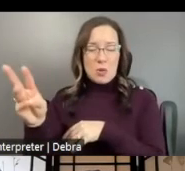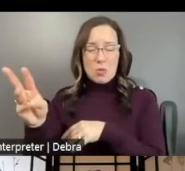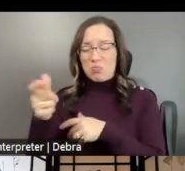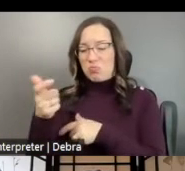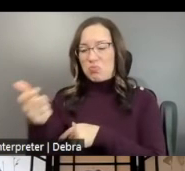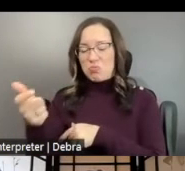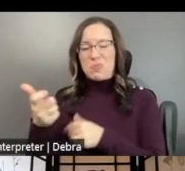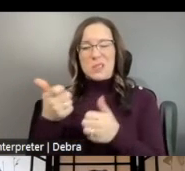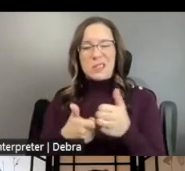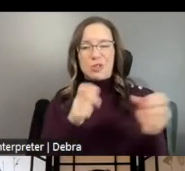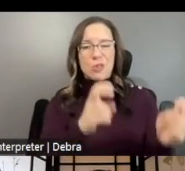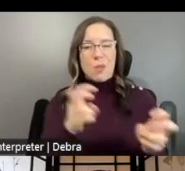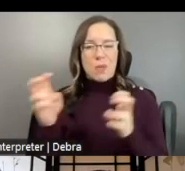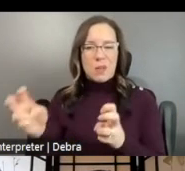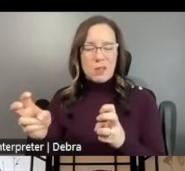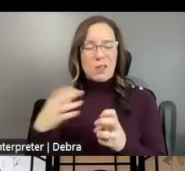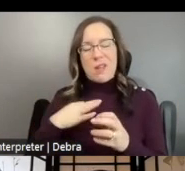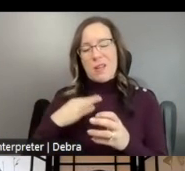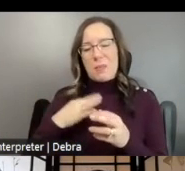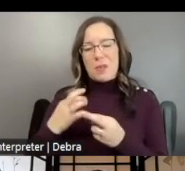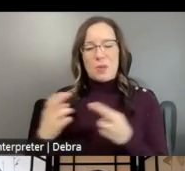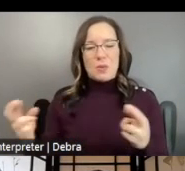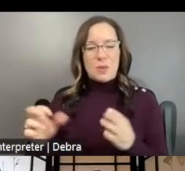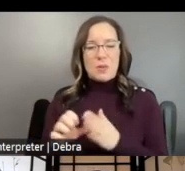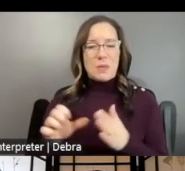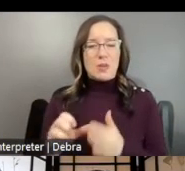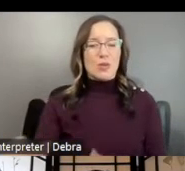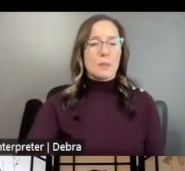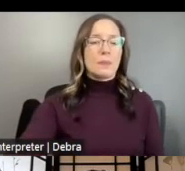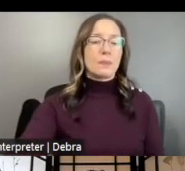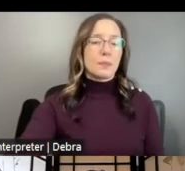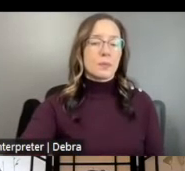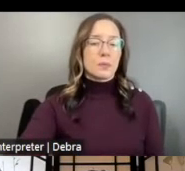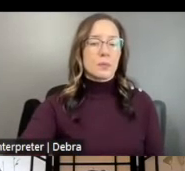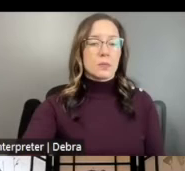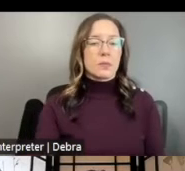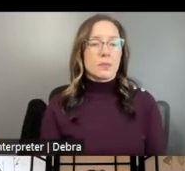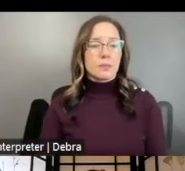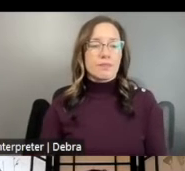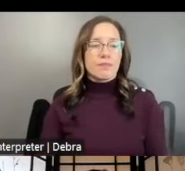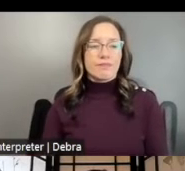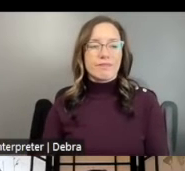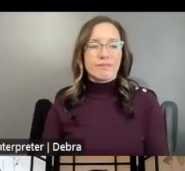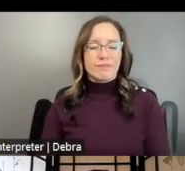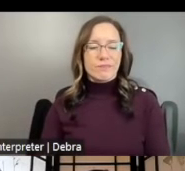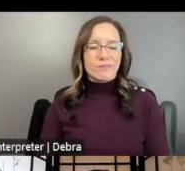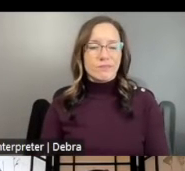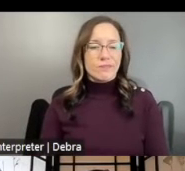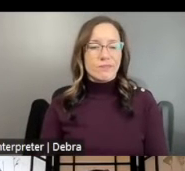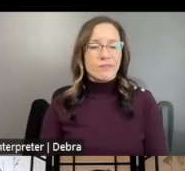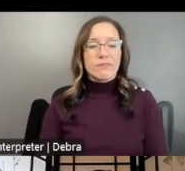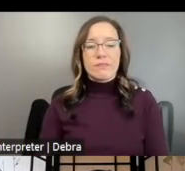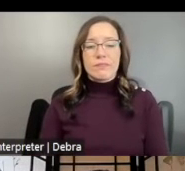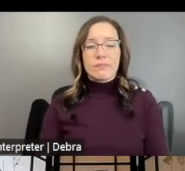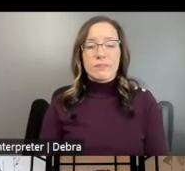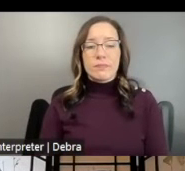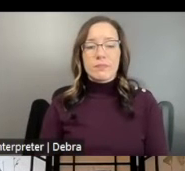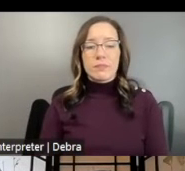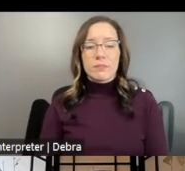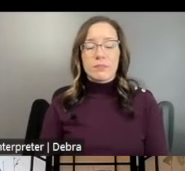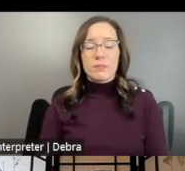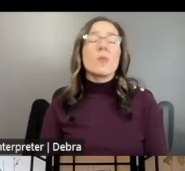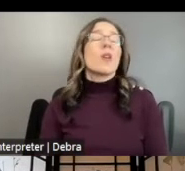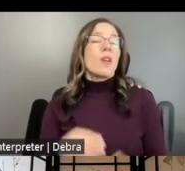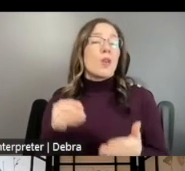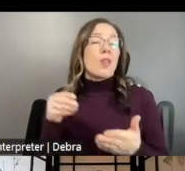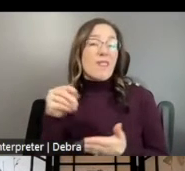TOPICS ON THE APPLICANT RESOURCES PAGE. THERE ARE RESTRICTIONS ON WHAT WE ARE ABLE TO FUND AS WELL.